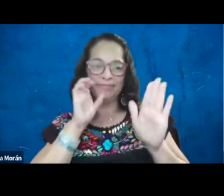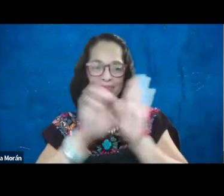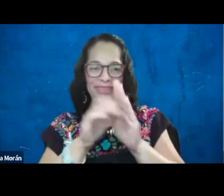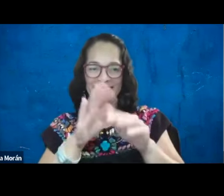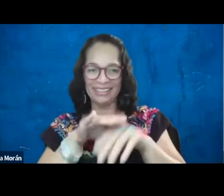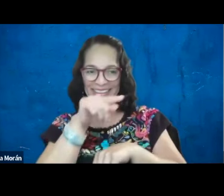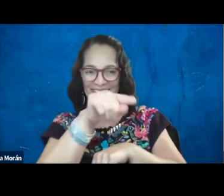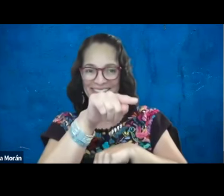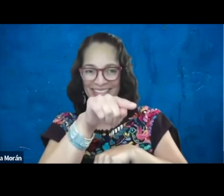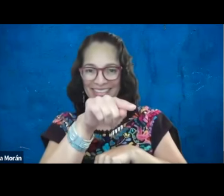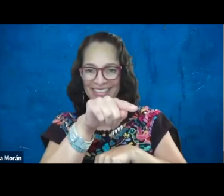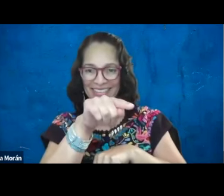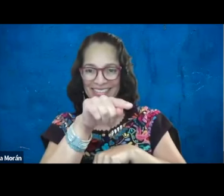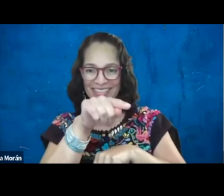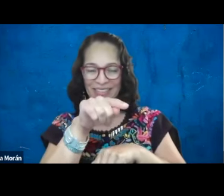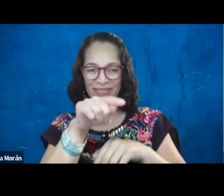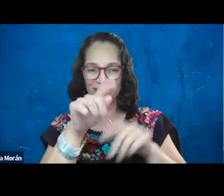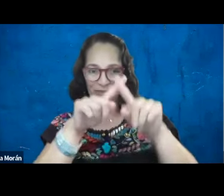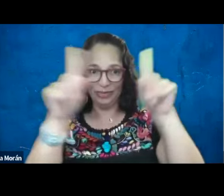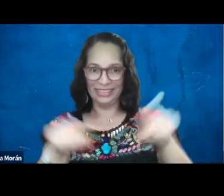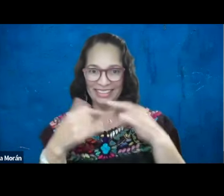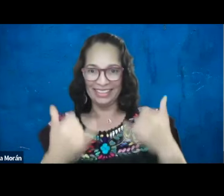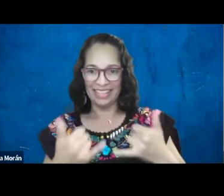My last baby, I've got the picture here on the screen.